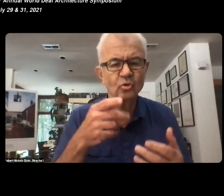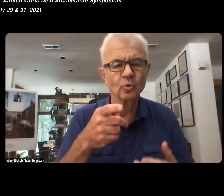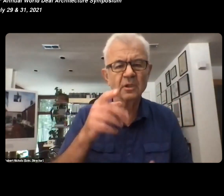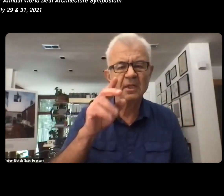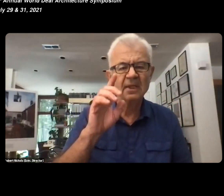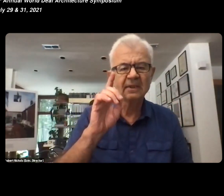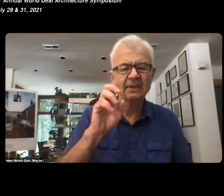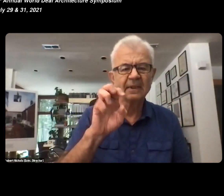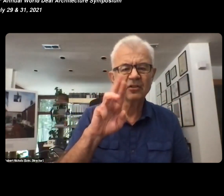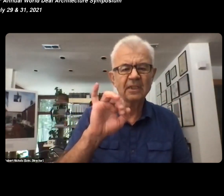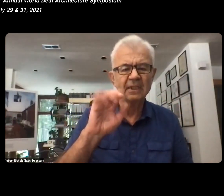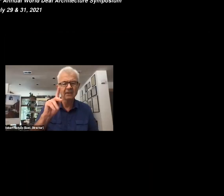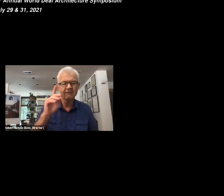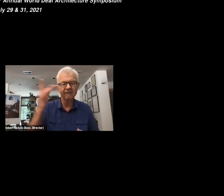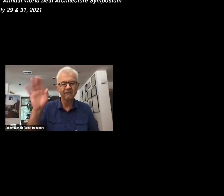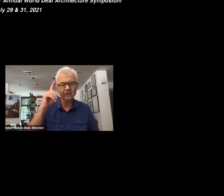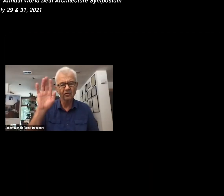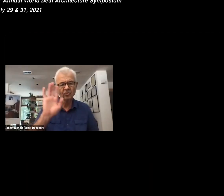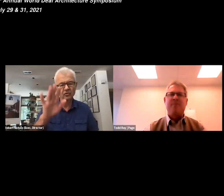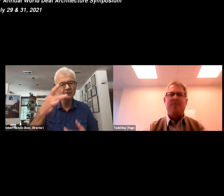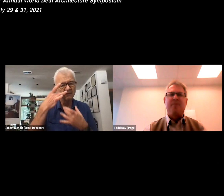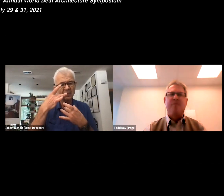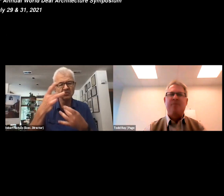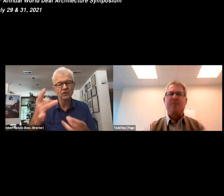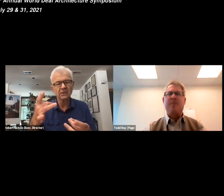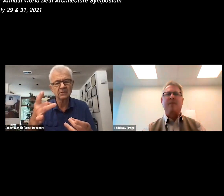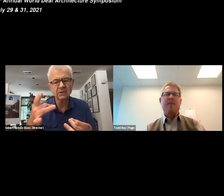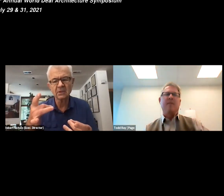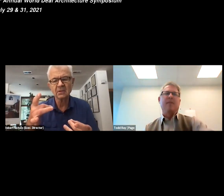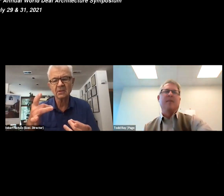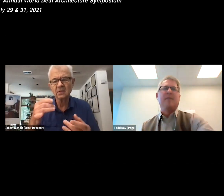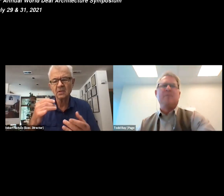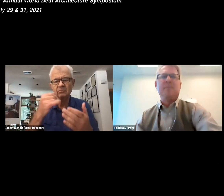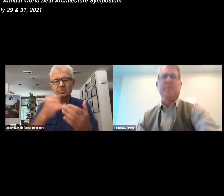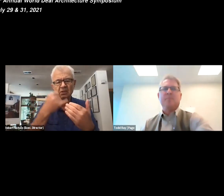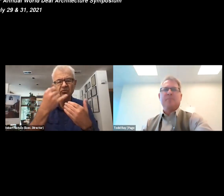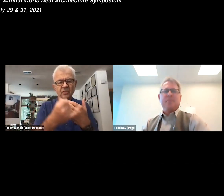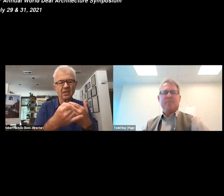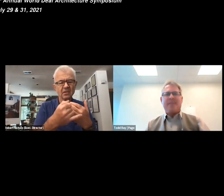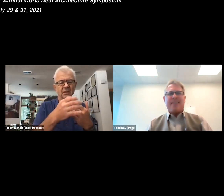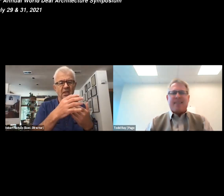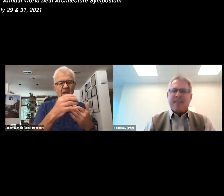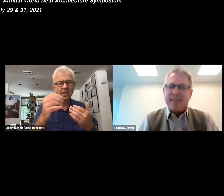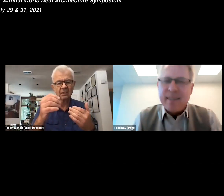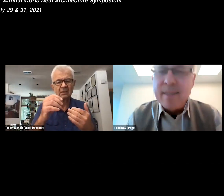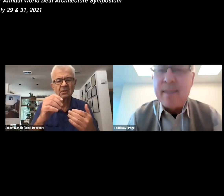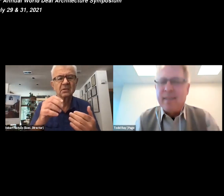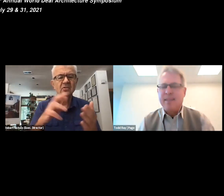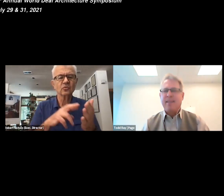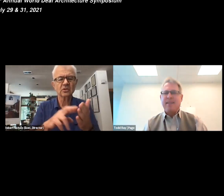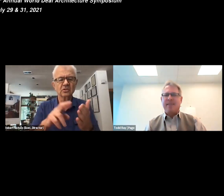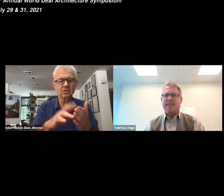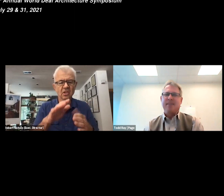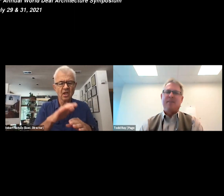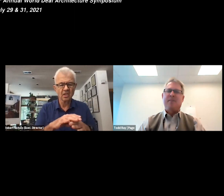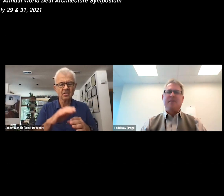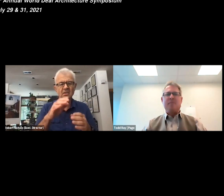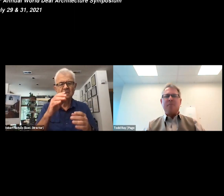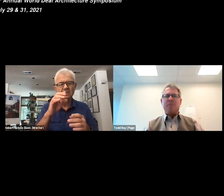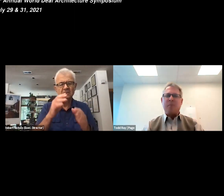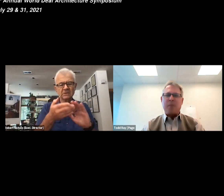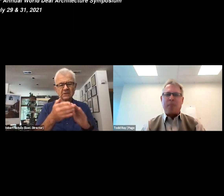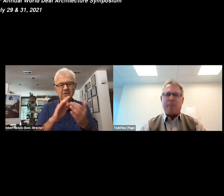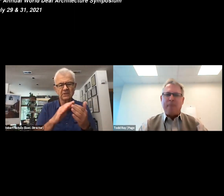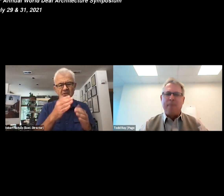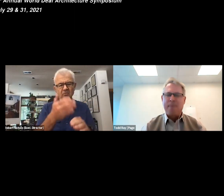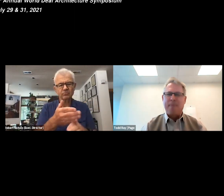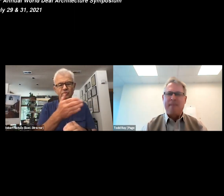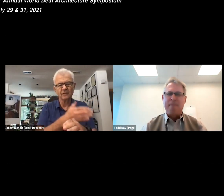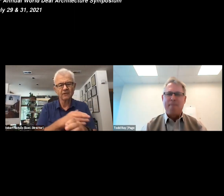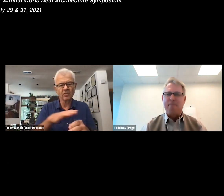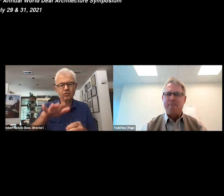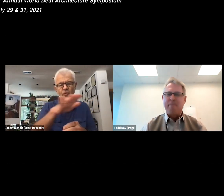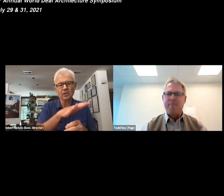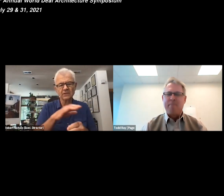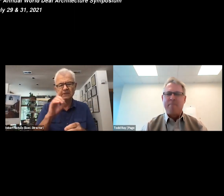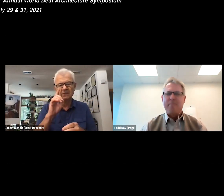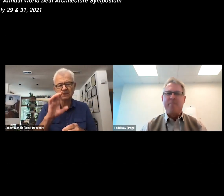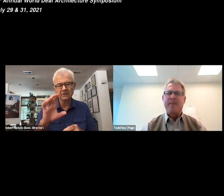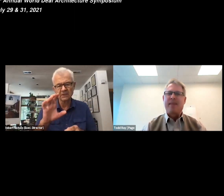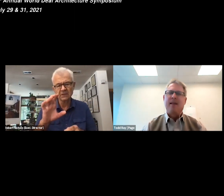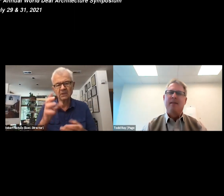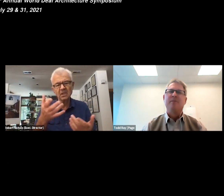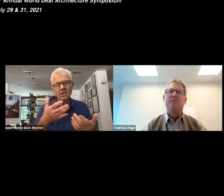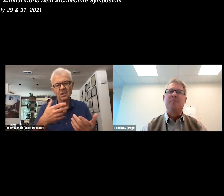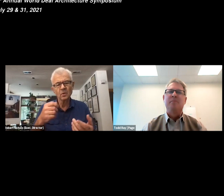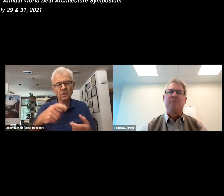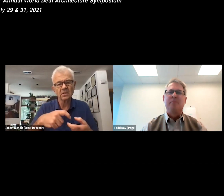Well, thank you, Derrick, for your interesting project and research